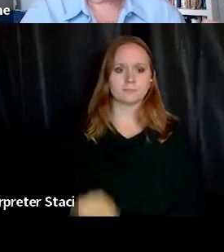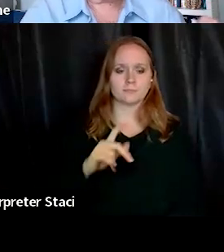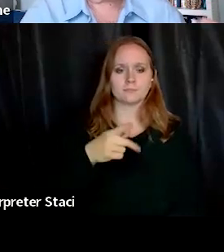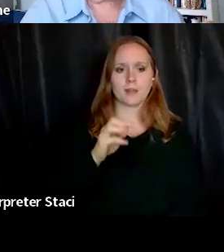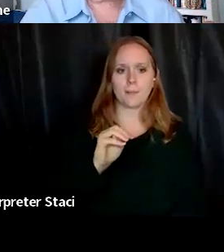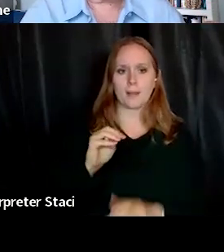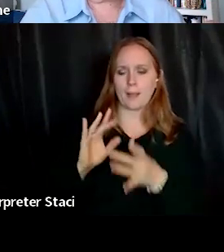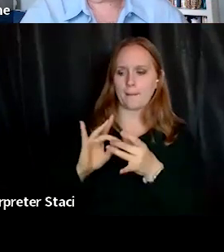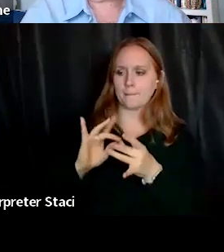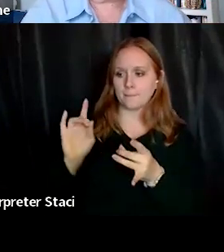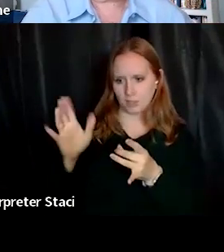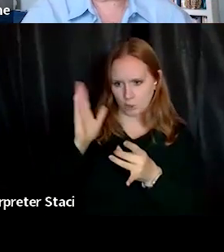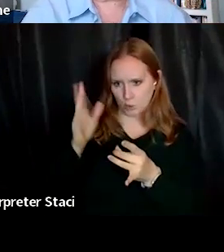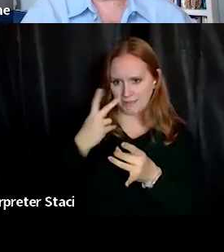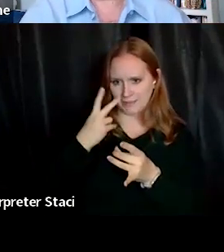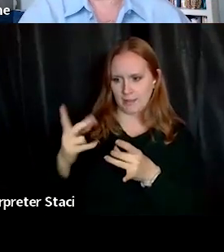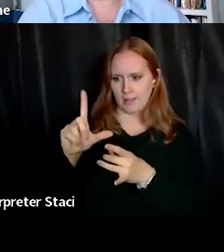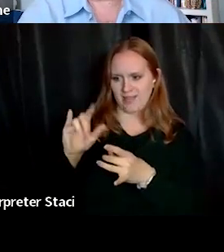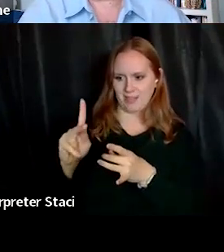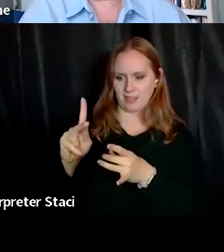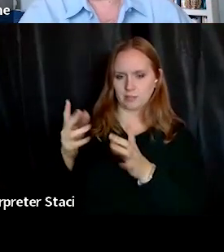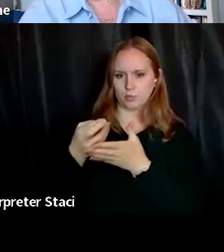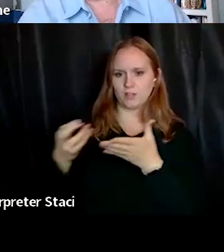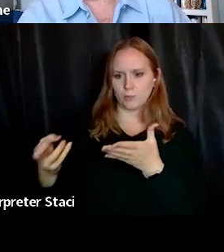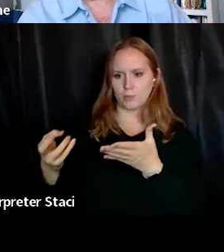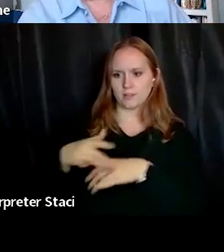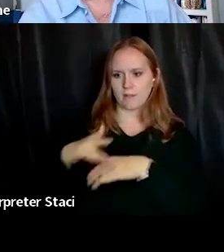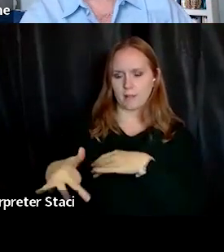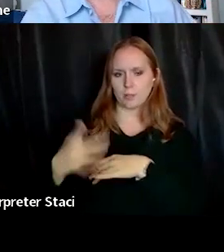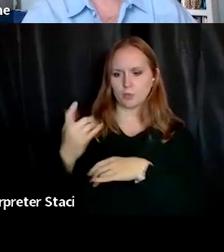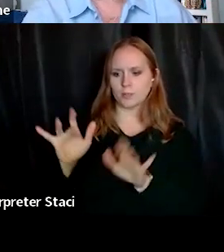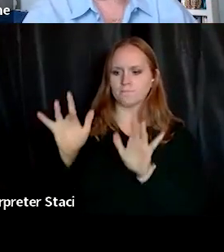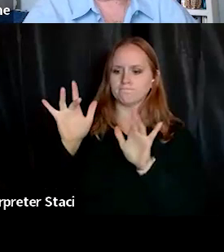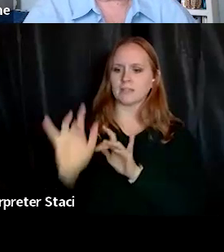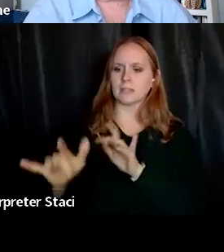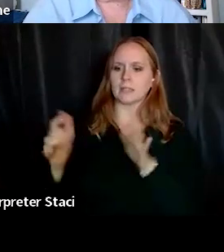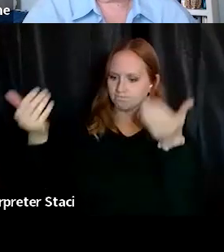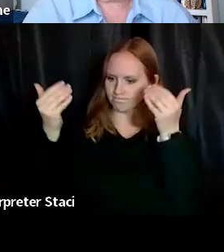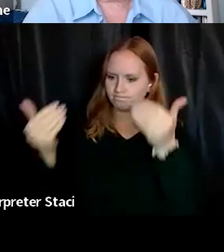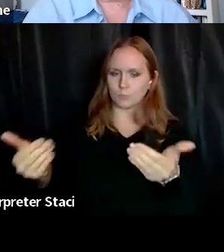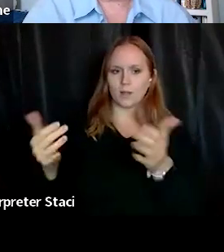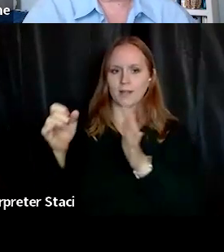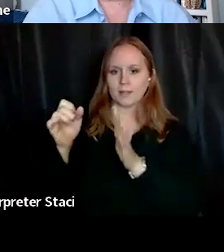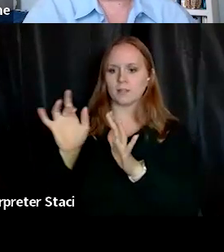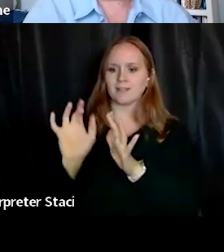that you'll see at the end of the slides as well. So you'll be able to click that on and get right to your state and find out your local CoC.